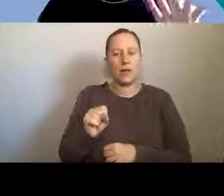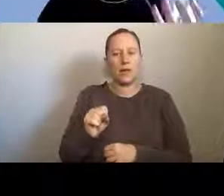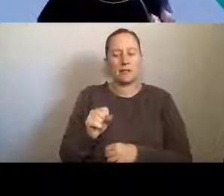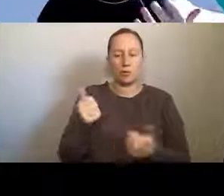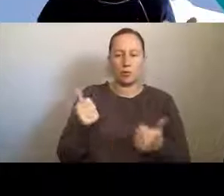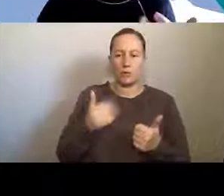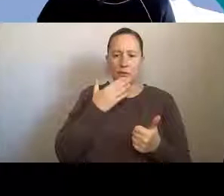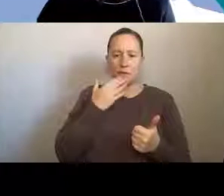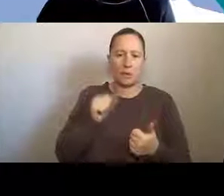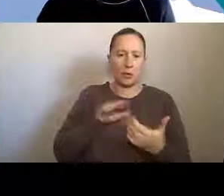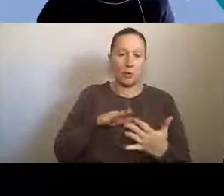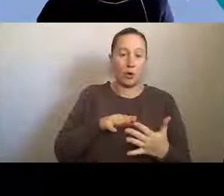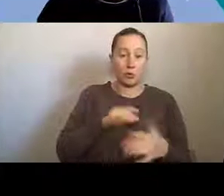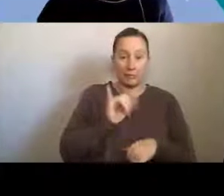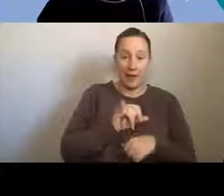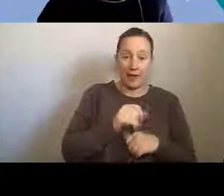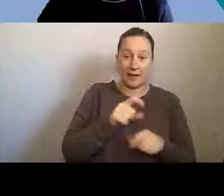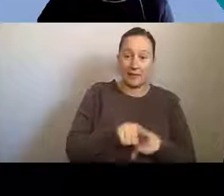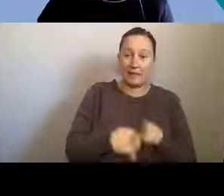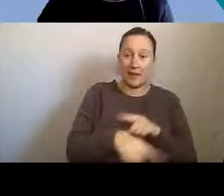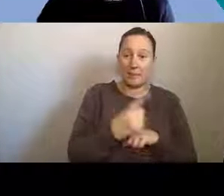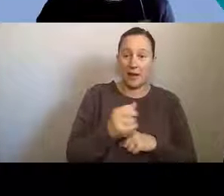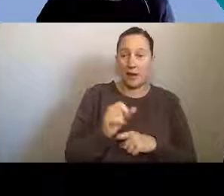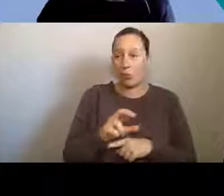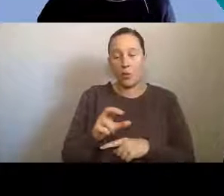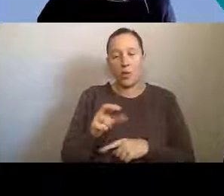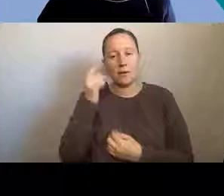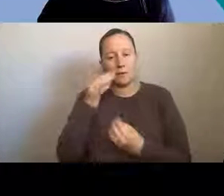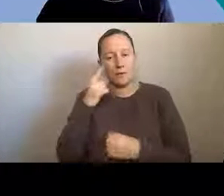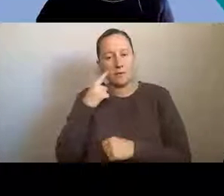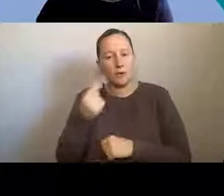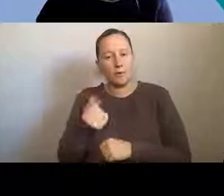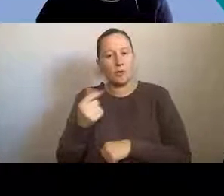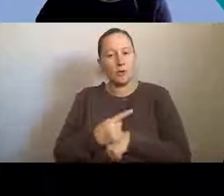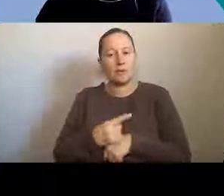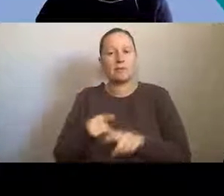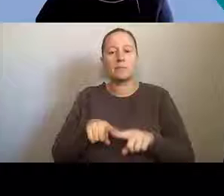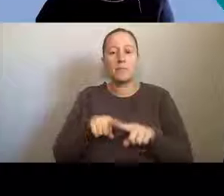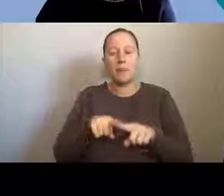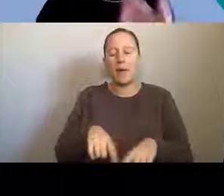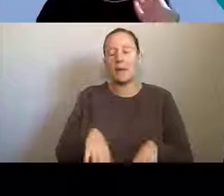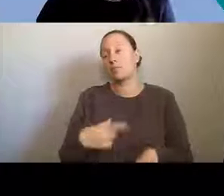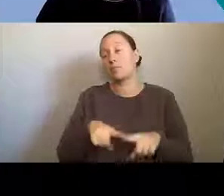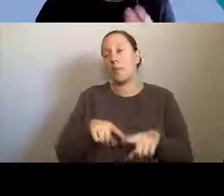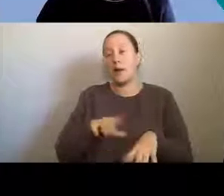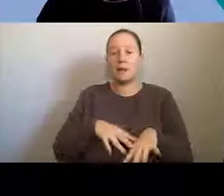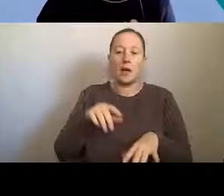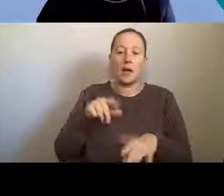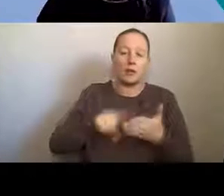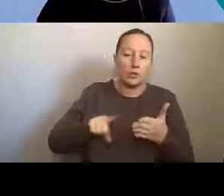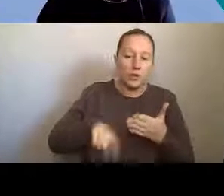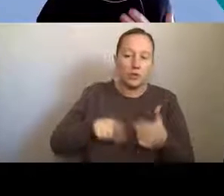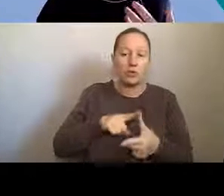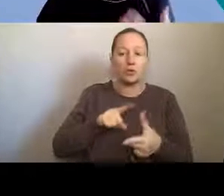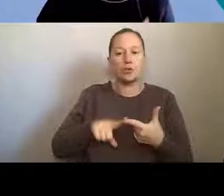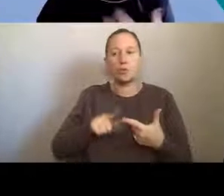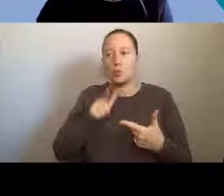Well, it would depend, right? It would depend on the research and the research population, but these are the types of things you need to think